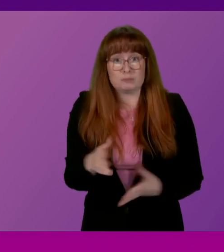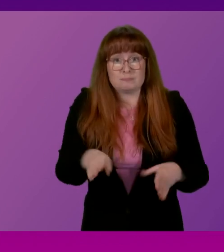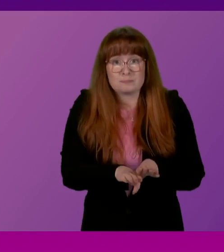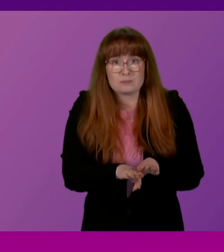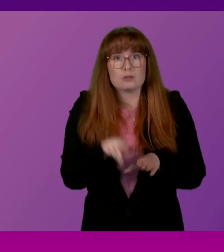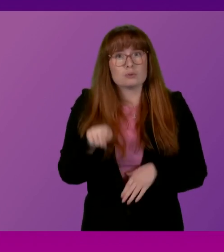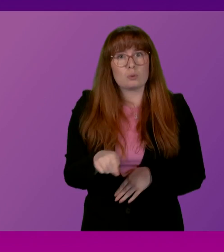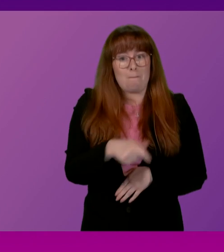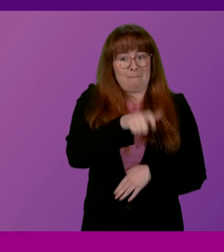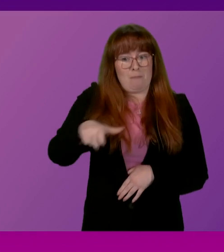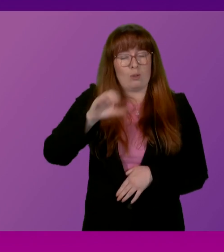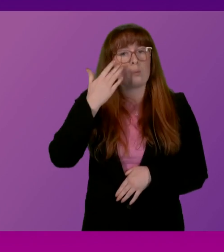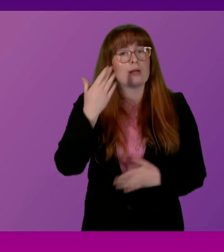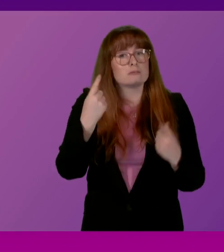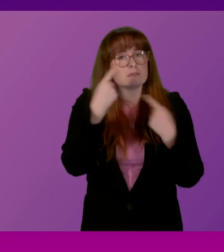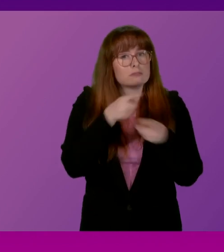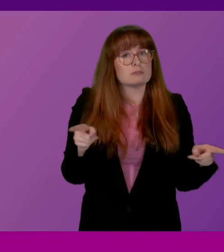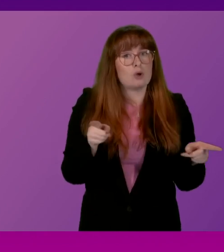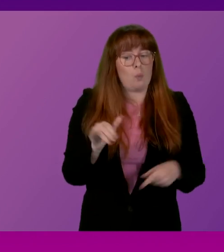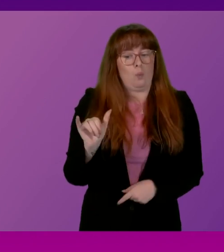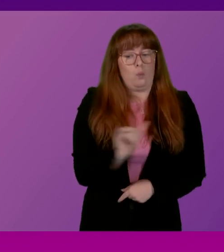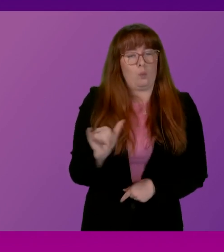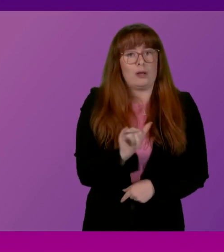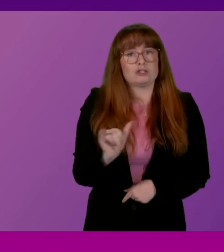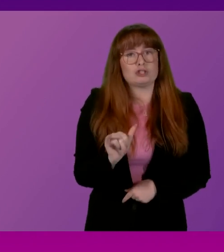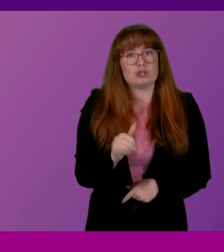When will residents be told which local police stations are closing?